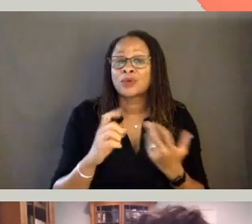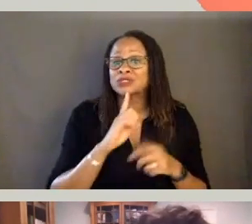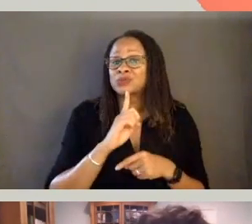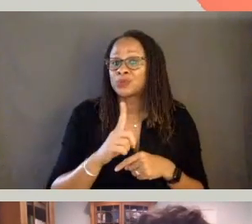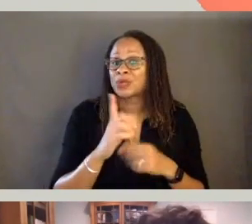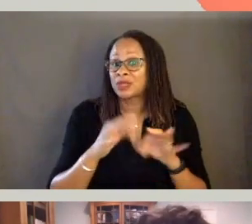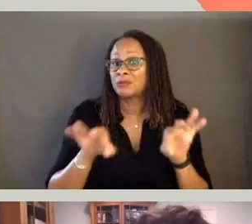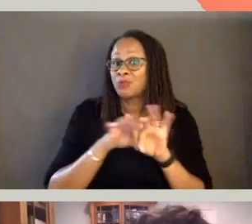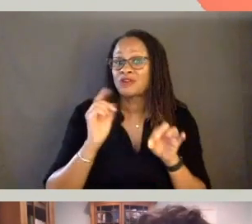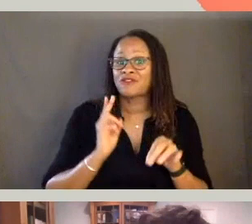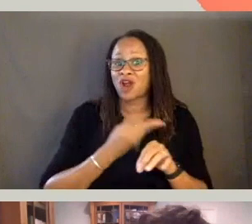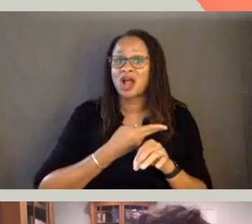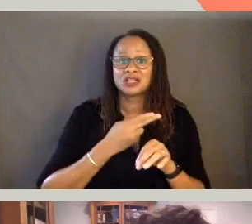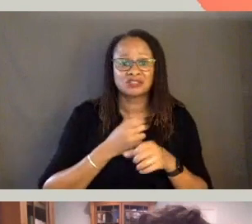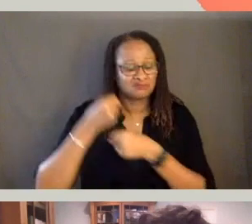in the ground to tell the story that way.